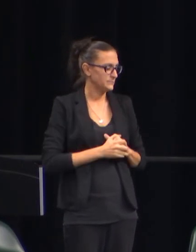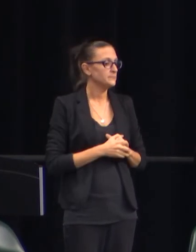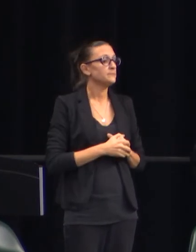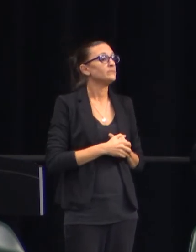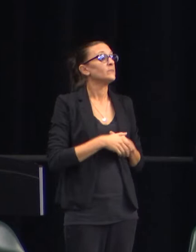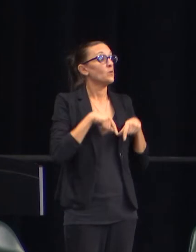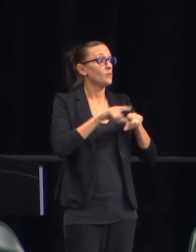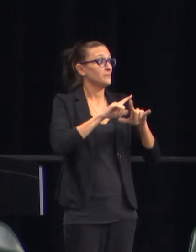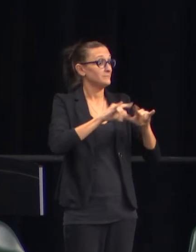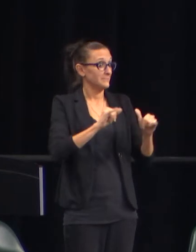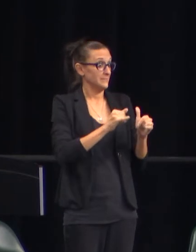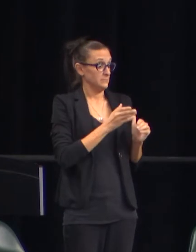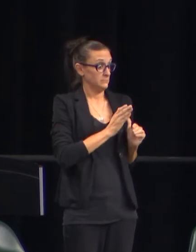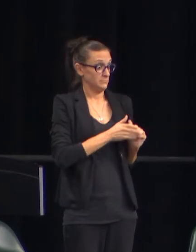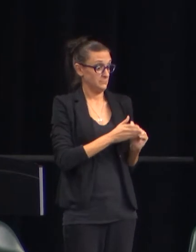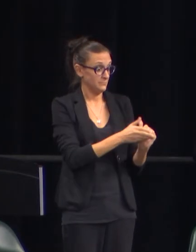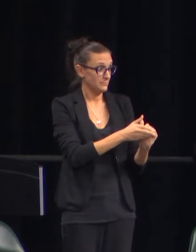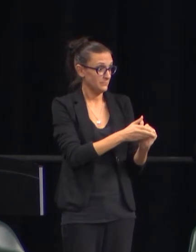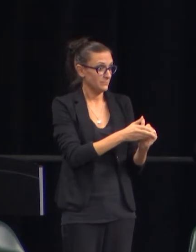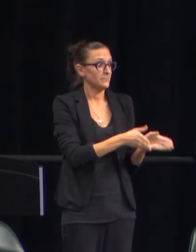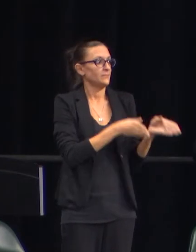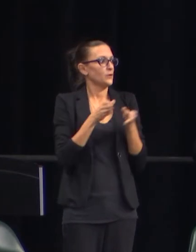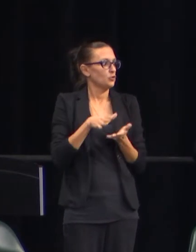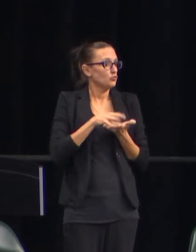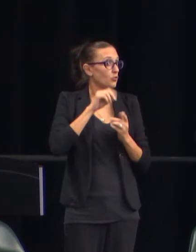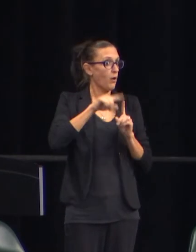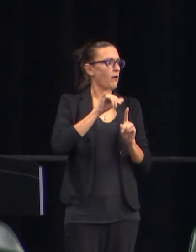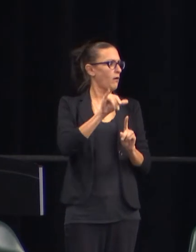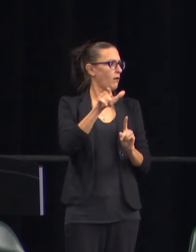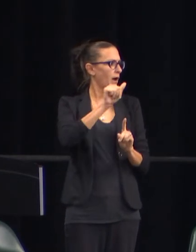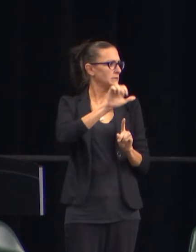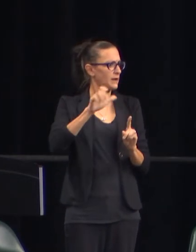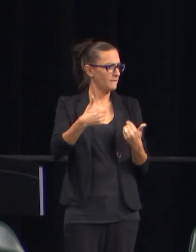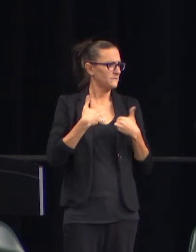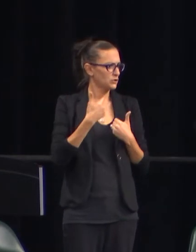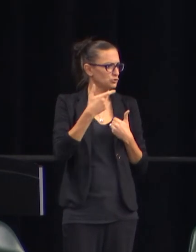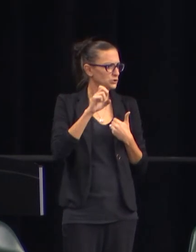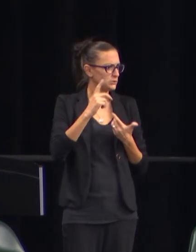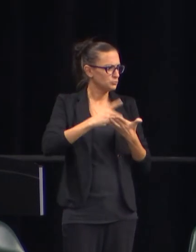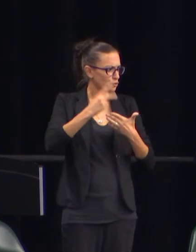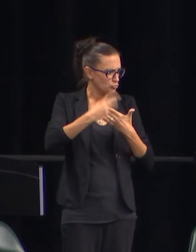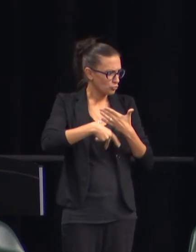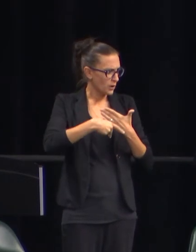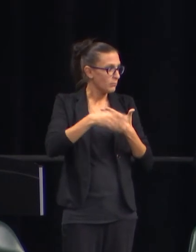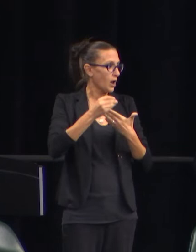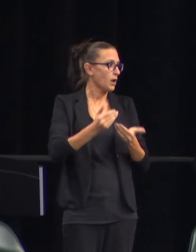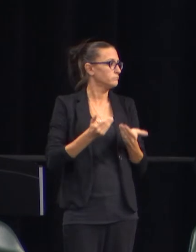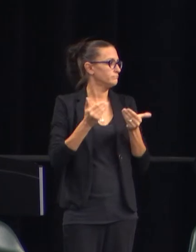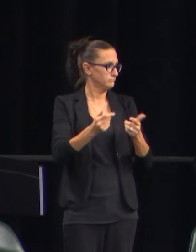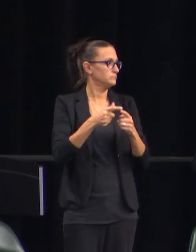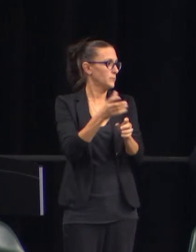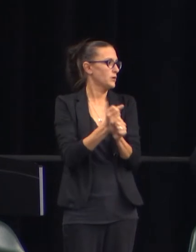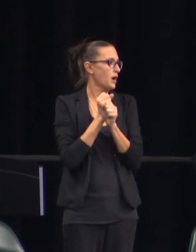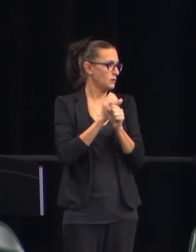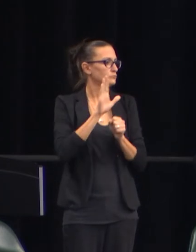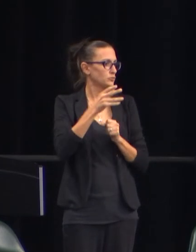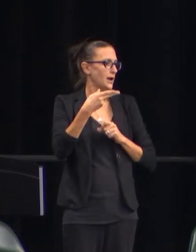While completing these classes, she learned about ACC's GED program and went on to obtain her high school